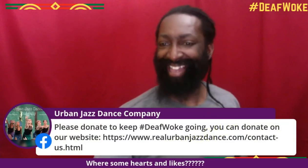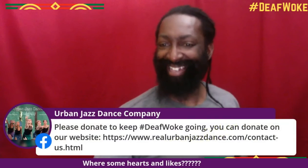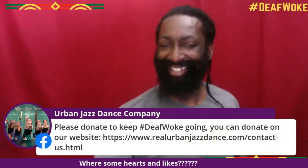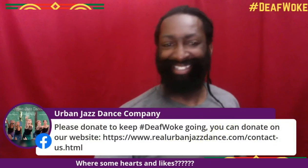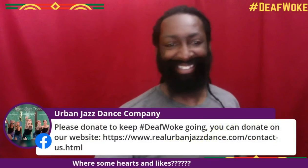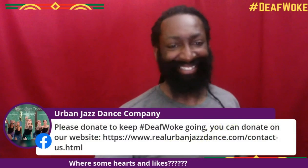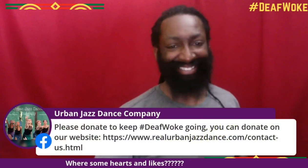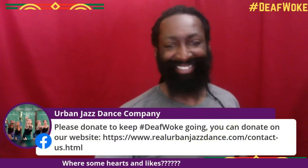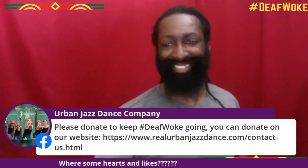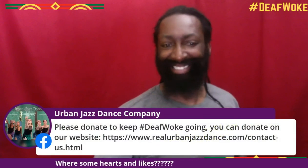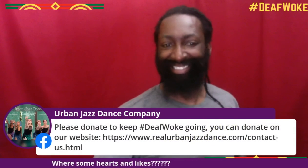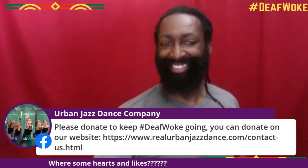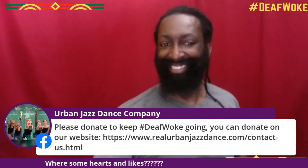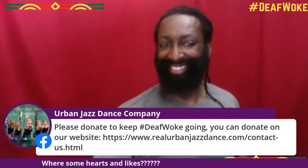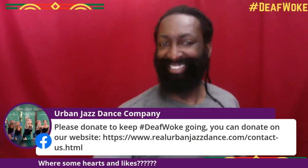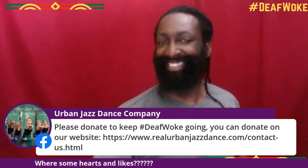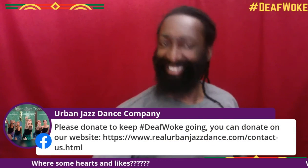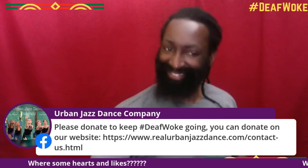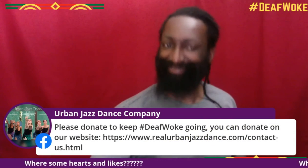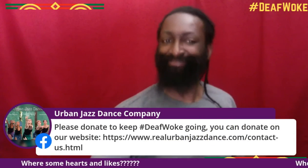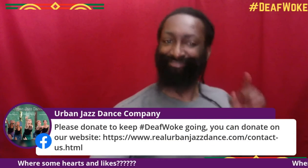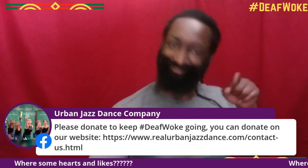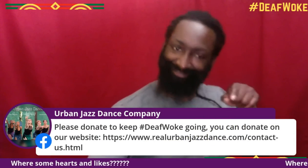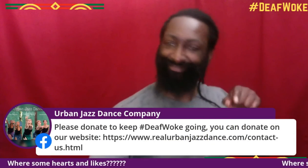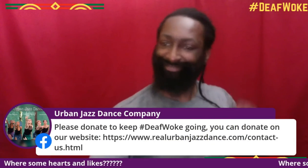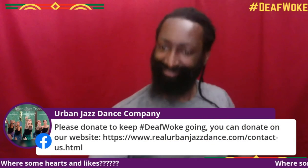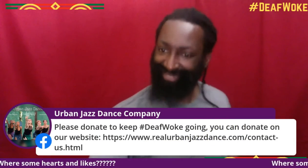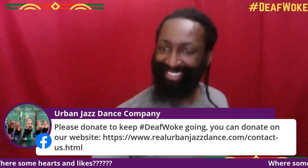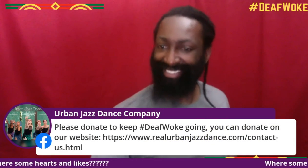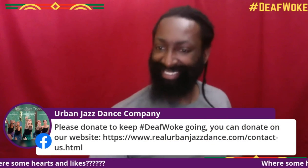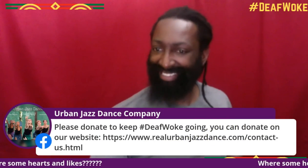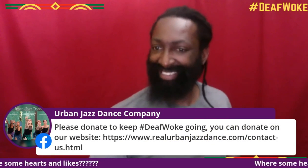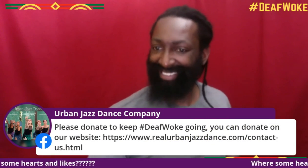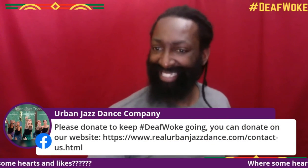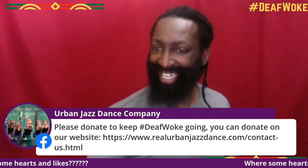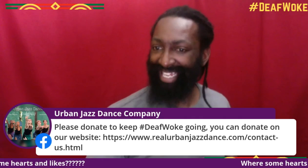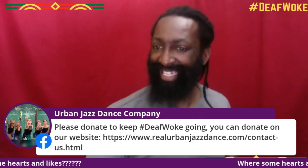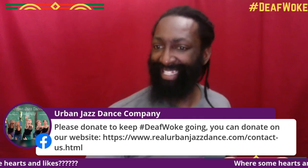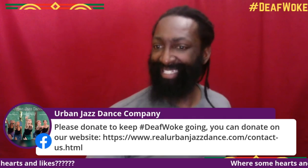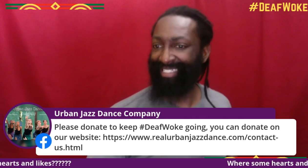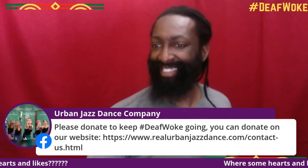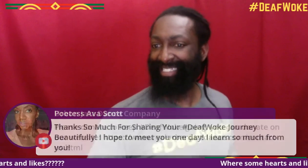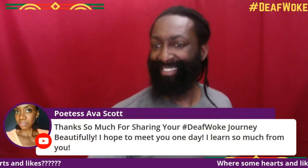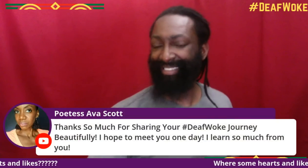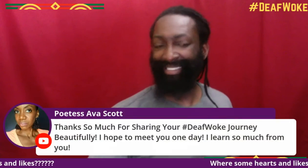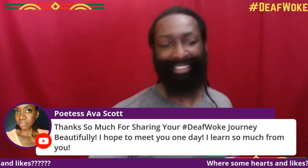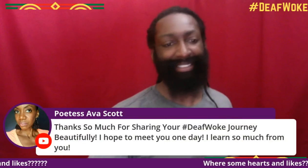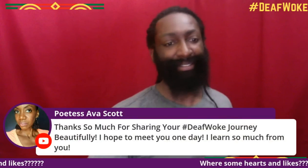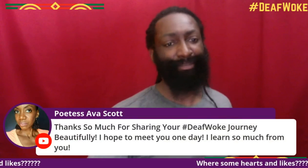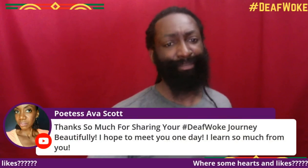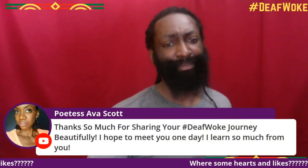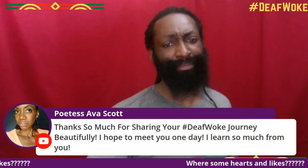Oh, okay. Yeah, yeah, yeah. Right here.